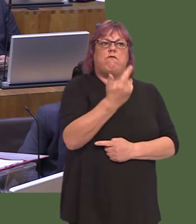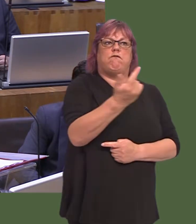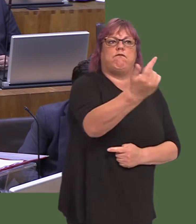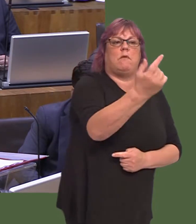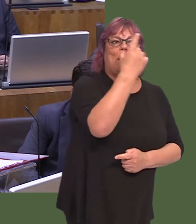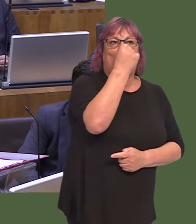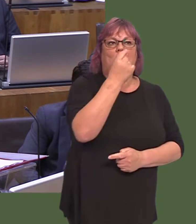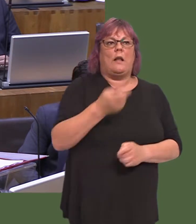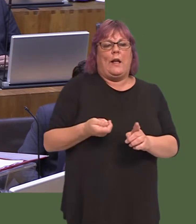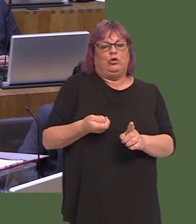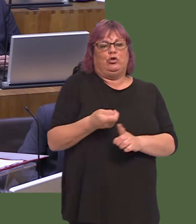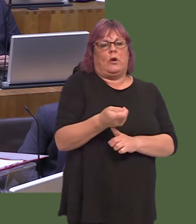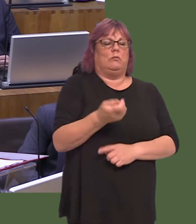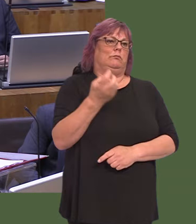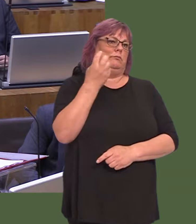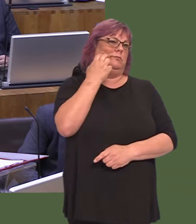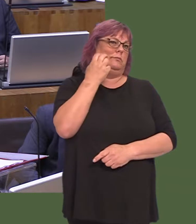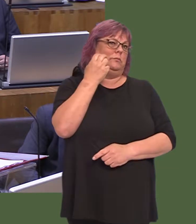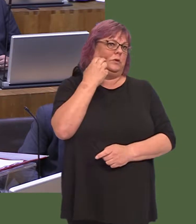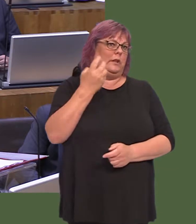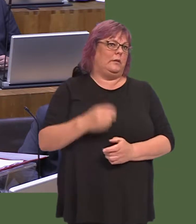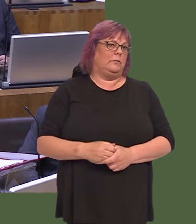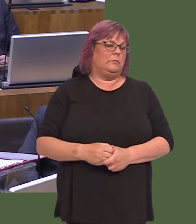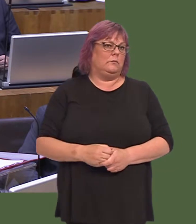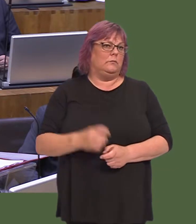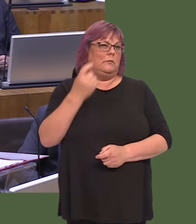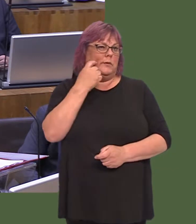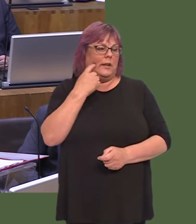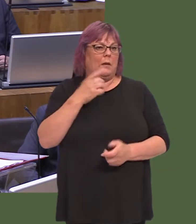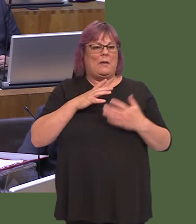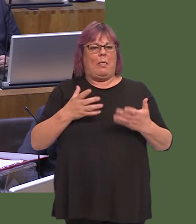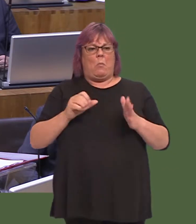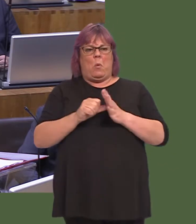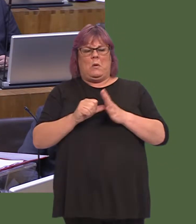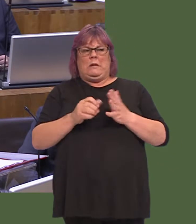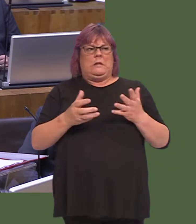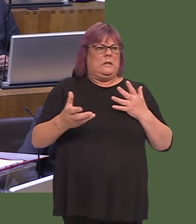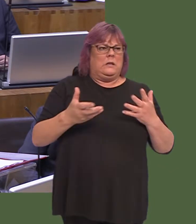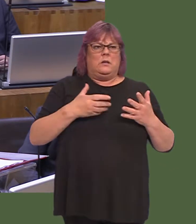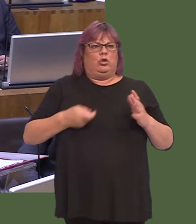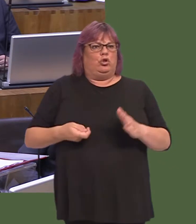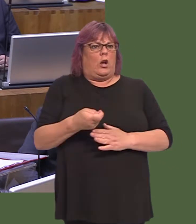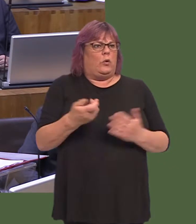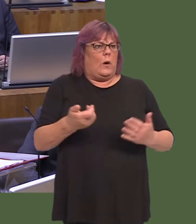and that it's much easier to charge them, as well, than it is at the moment. I think that's when we can get the real change.